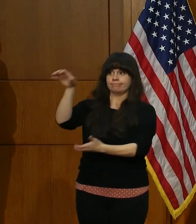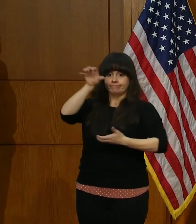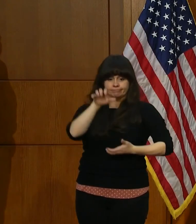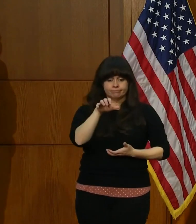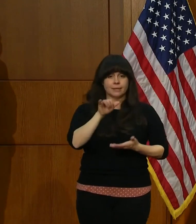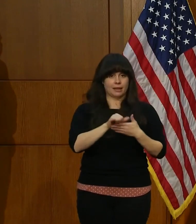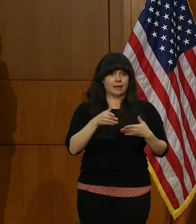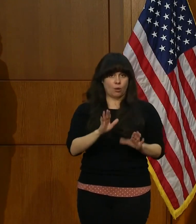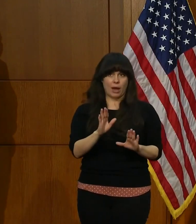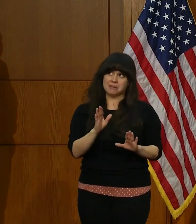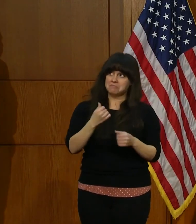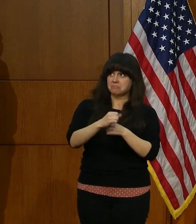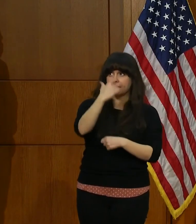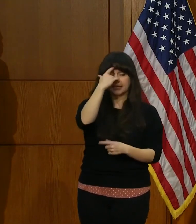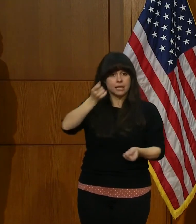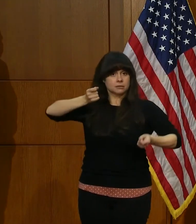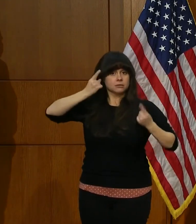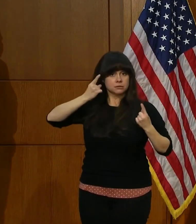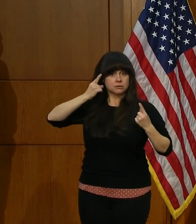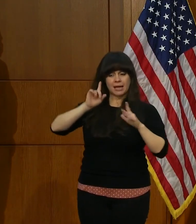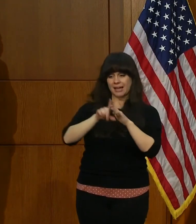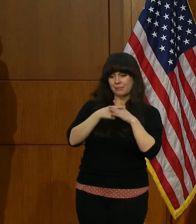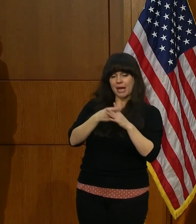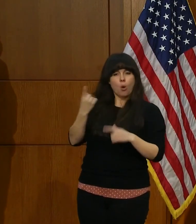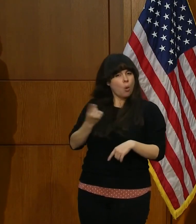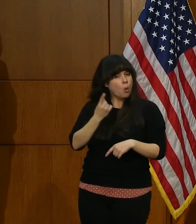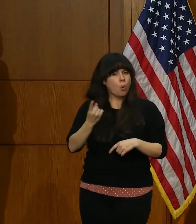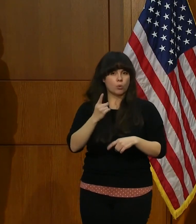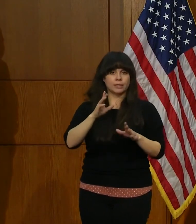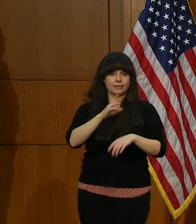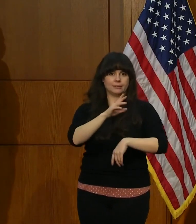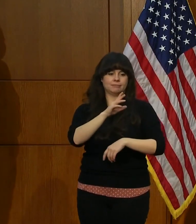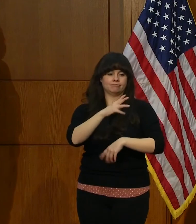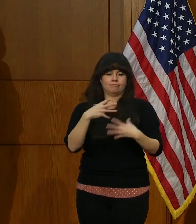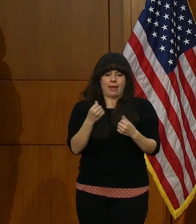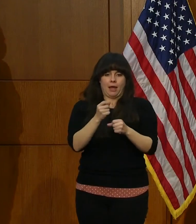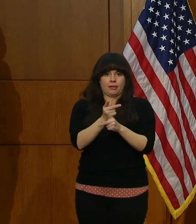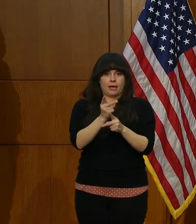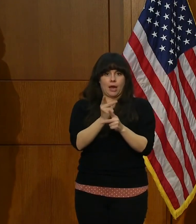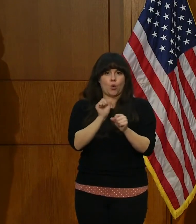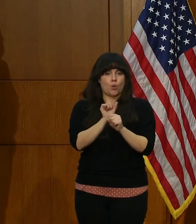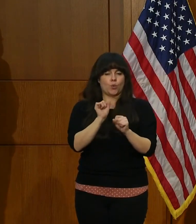DOSES TO STATES THAT WAY, AND THAT MAKES SENSE. AT THE